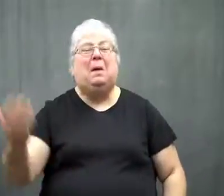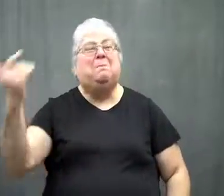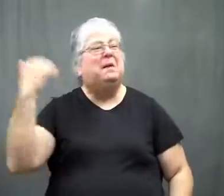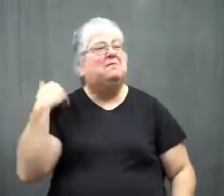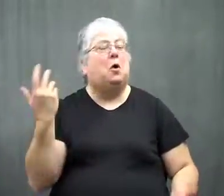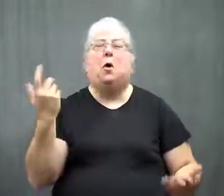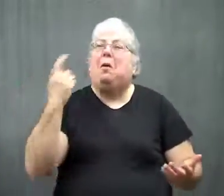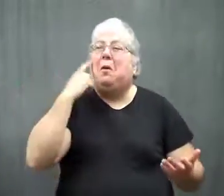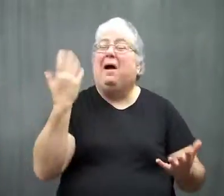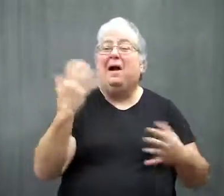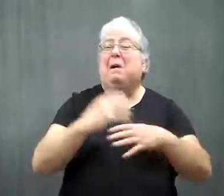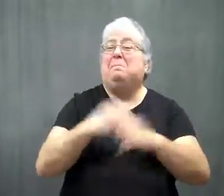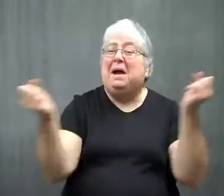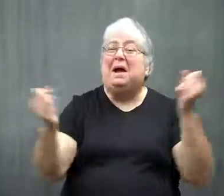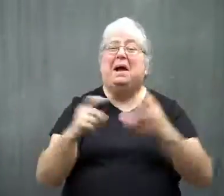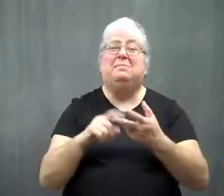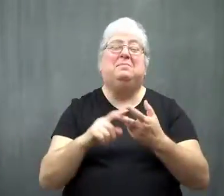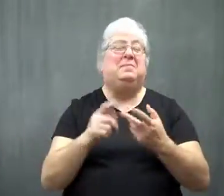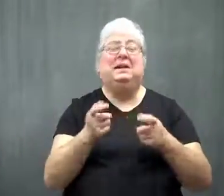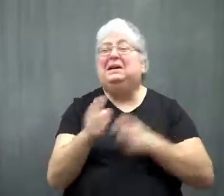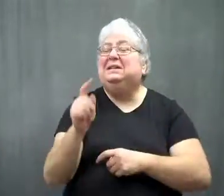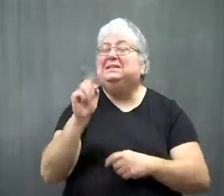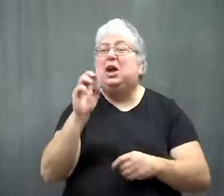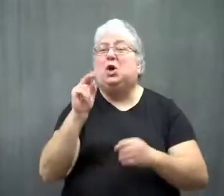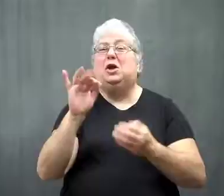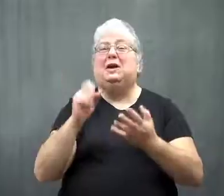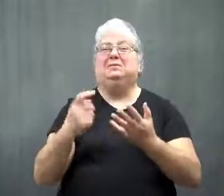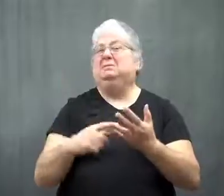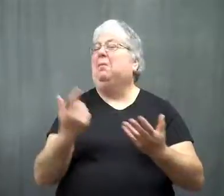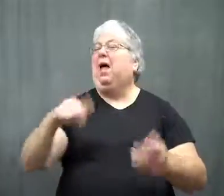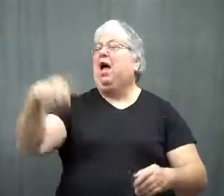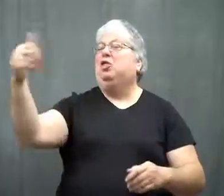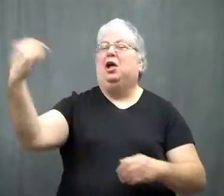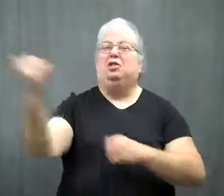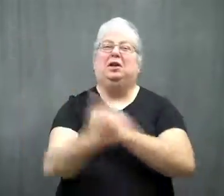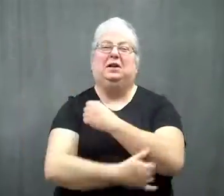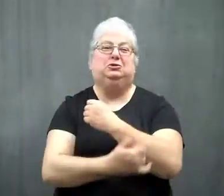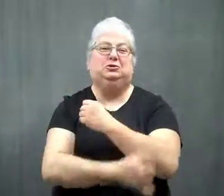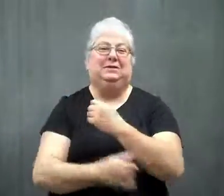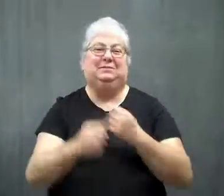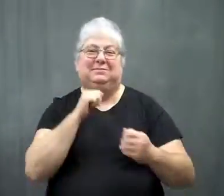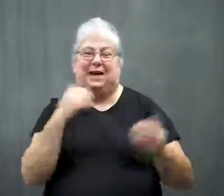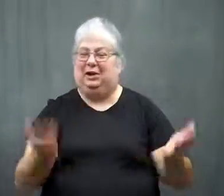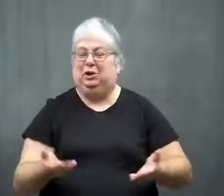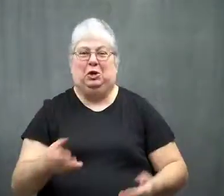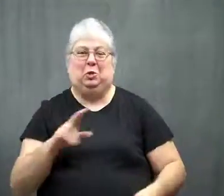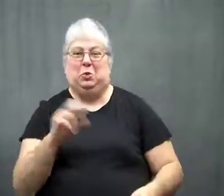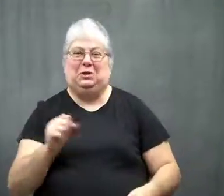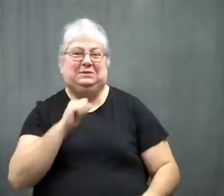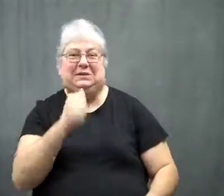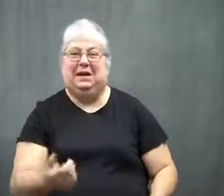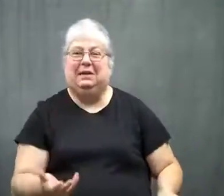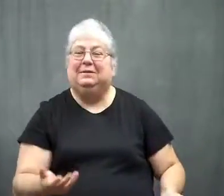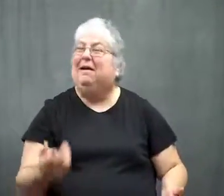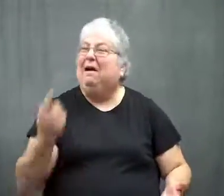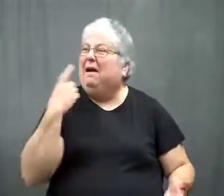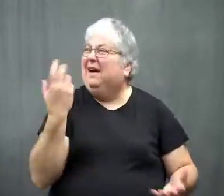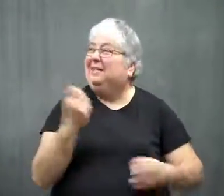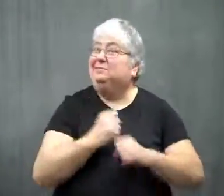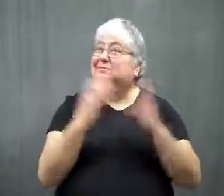People thought bombings and terrorism were things that happened in other countries.